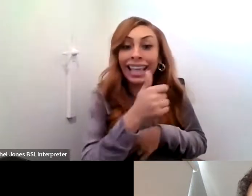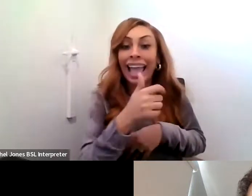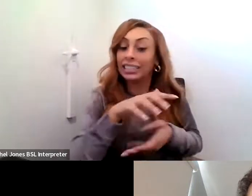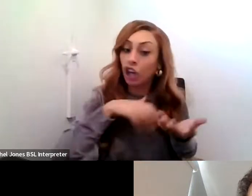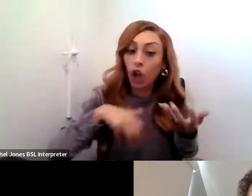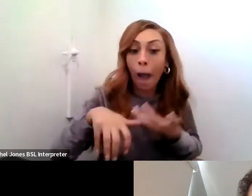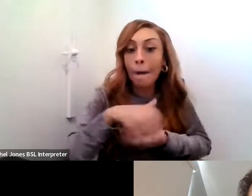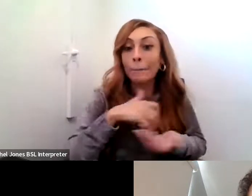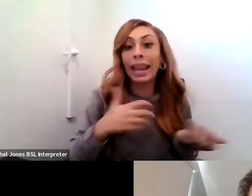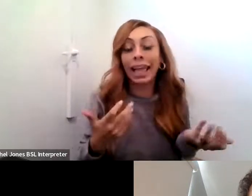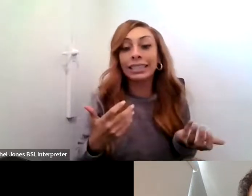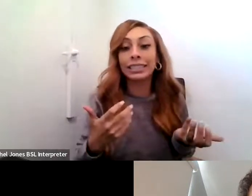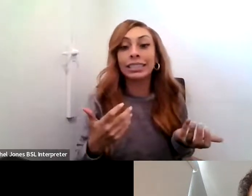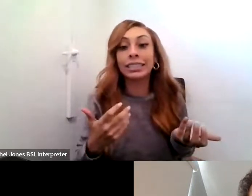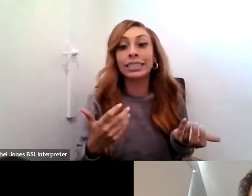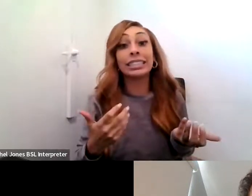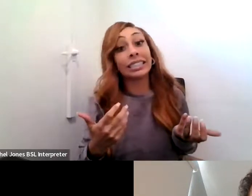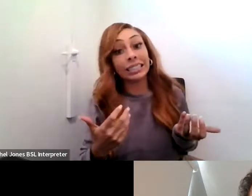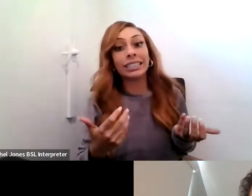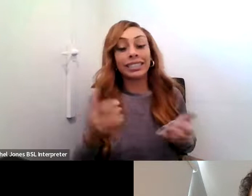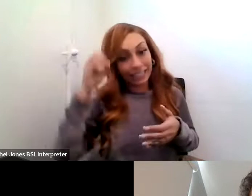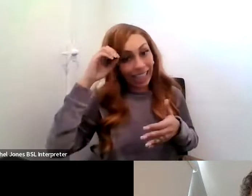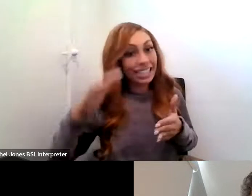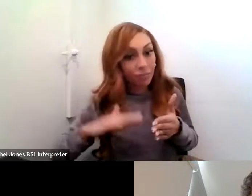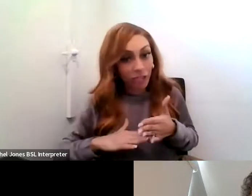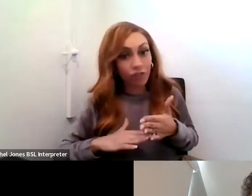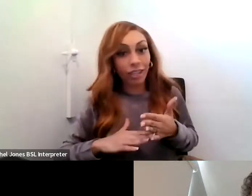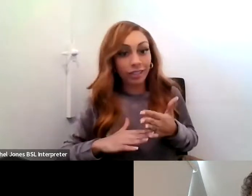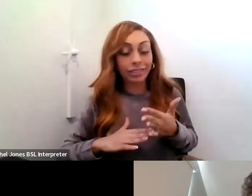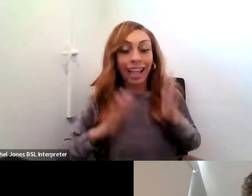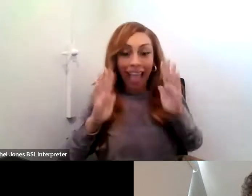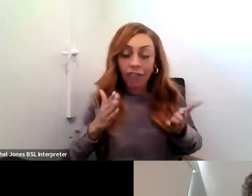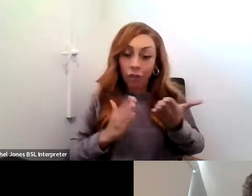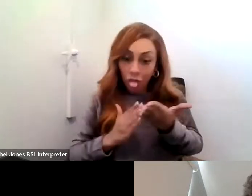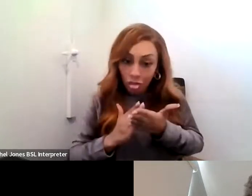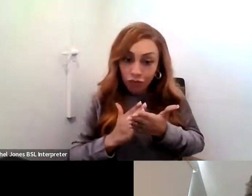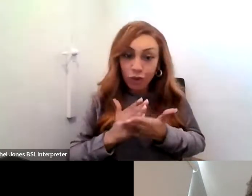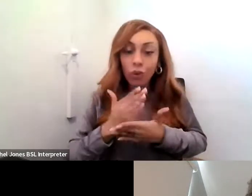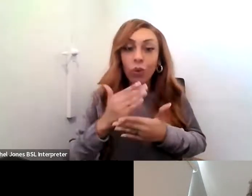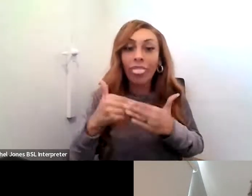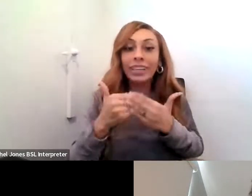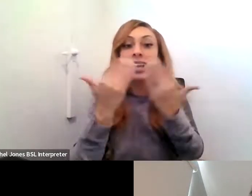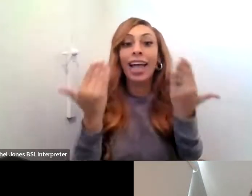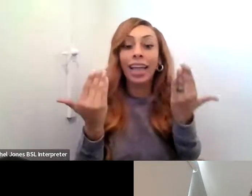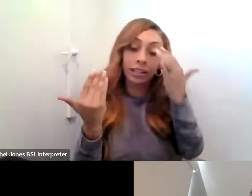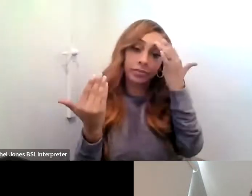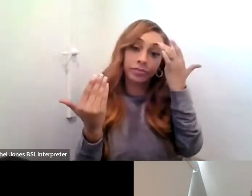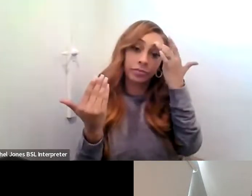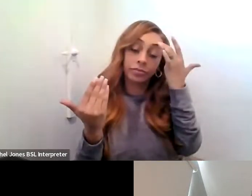and incredibly affected experiences that you're having to endure, none of which are likely to be being undertaken